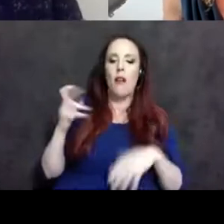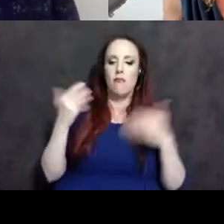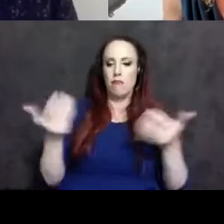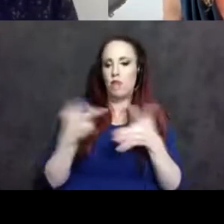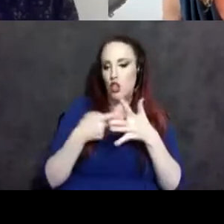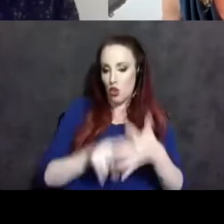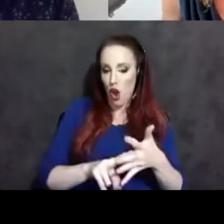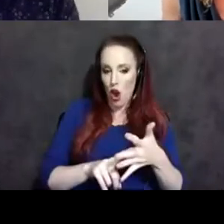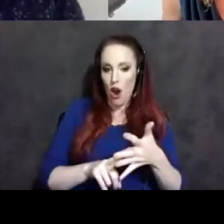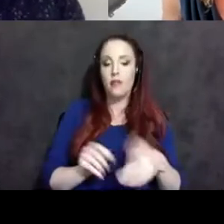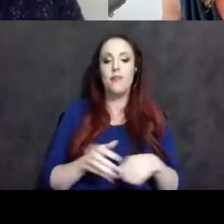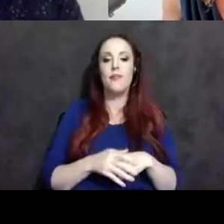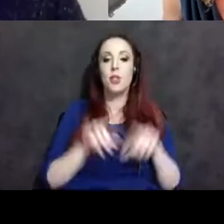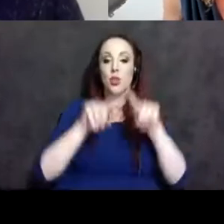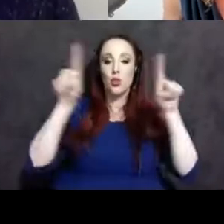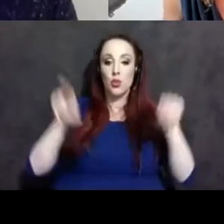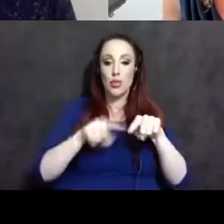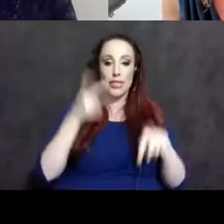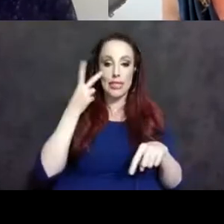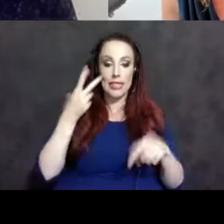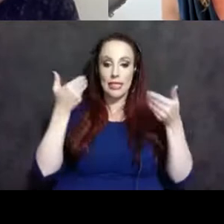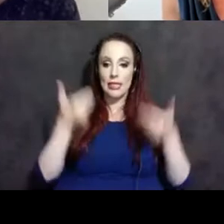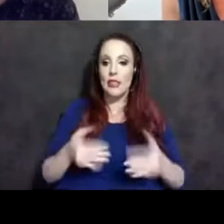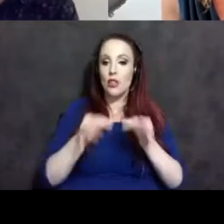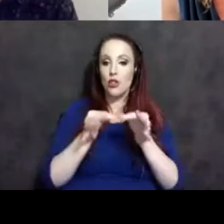Just on screen, we have Jasmine, an ASL interpreter today.